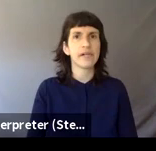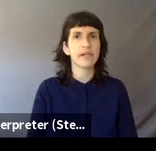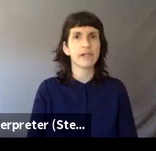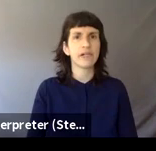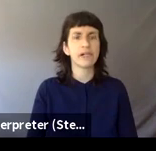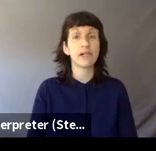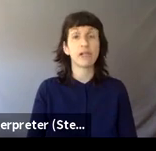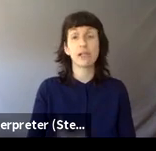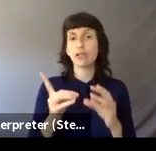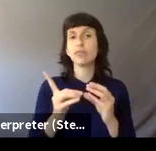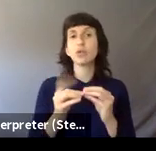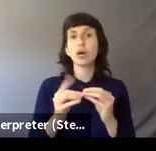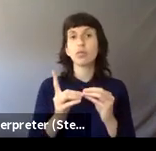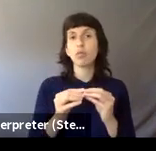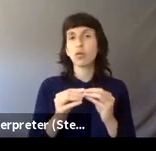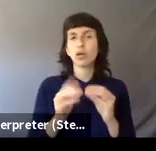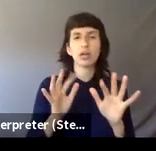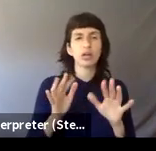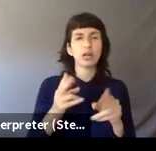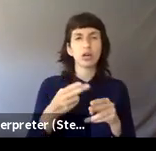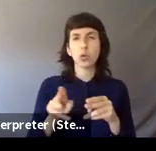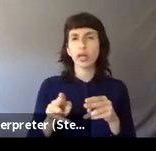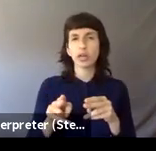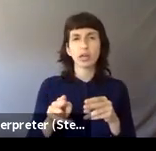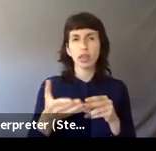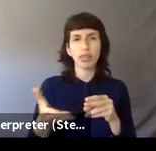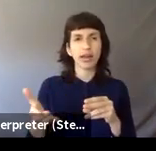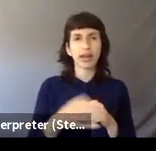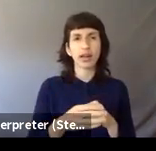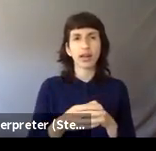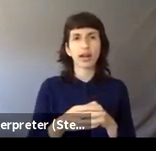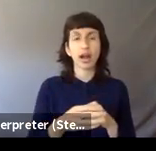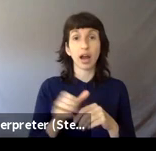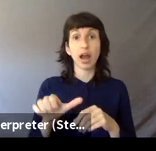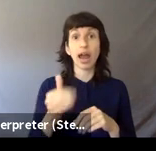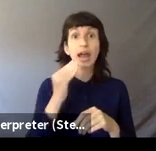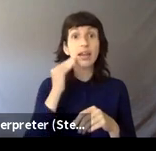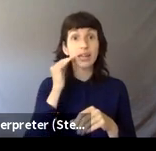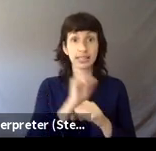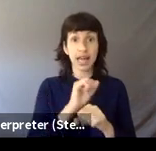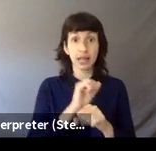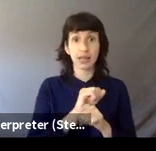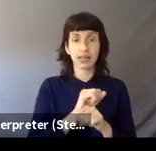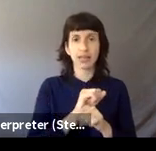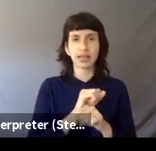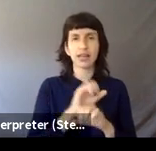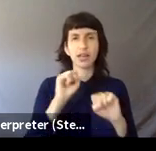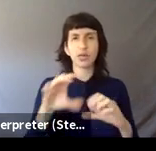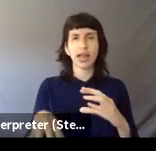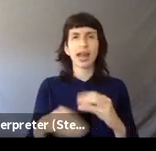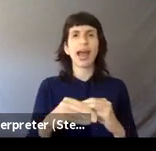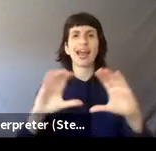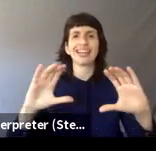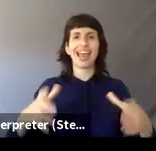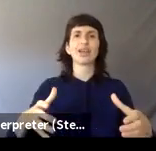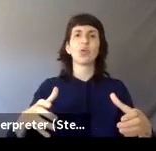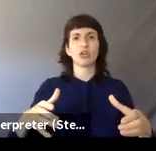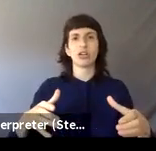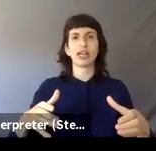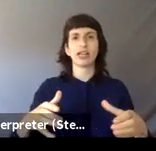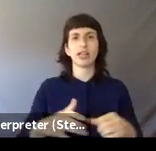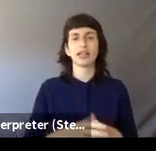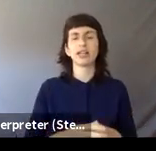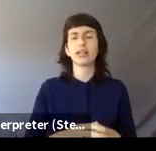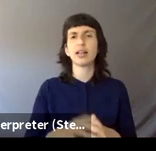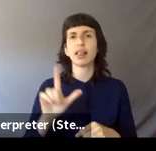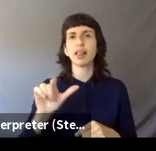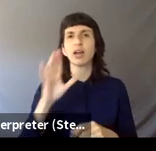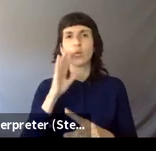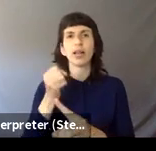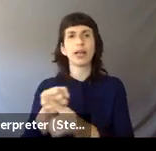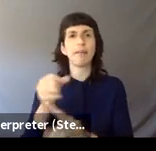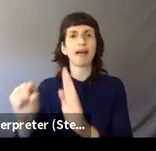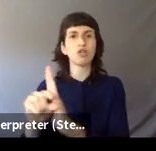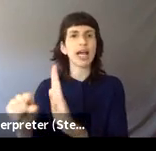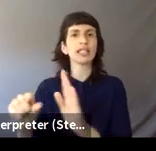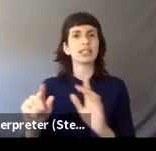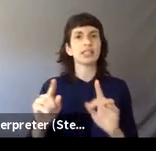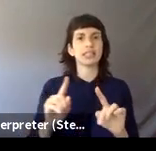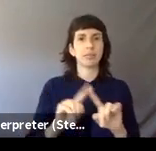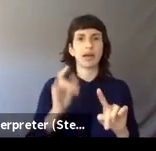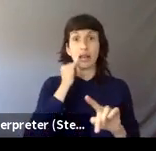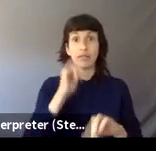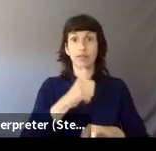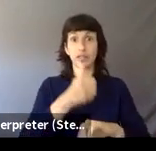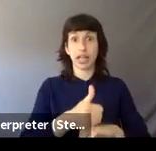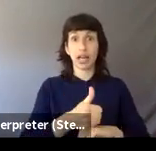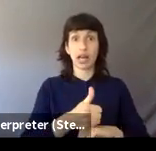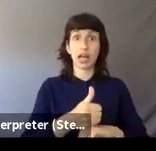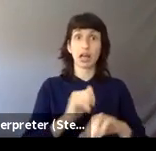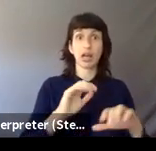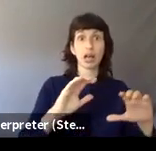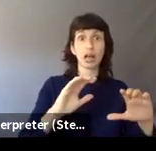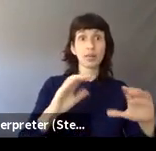if it's from a different Team.